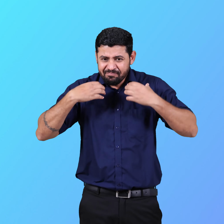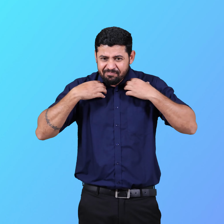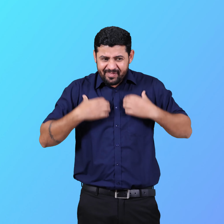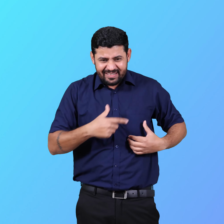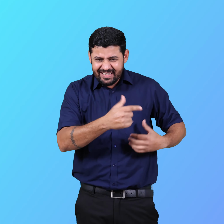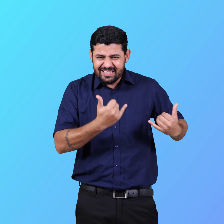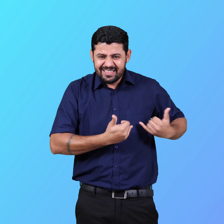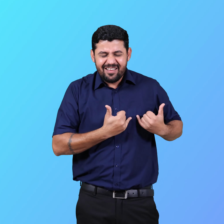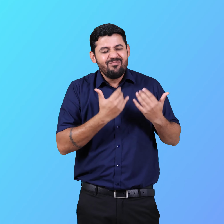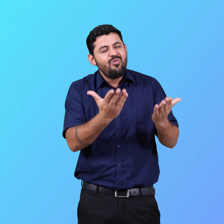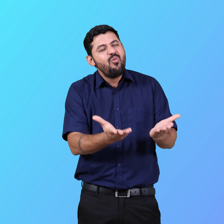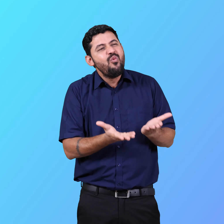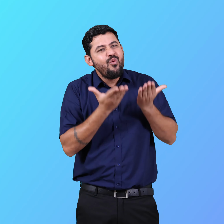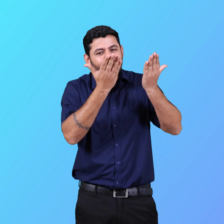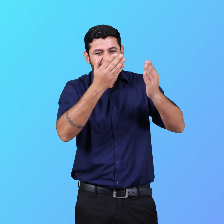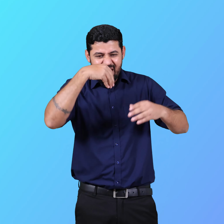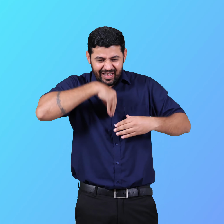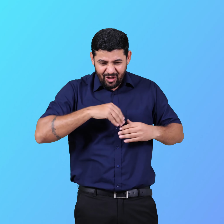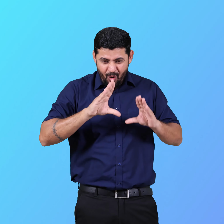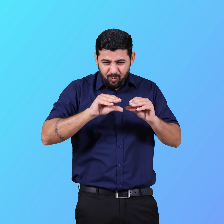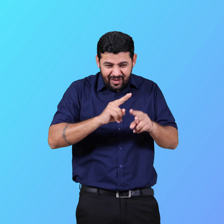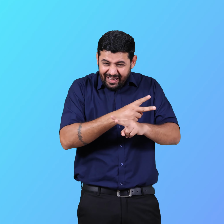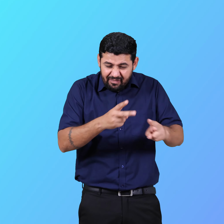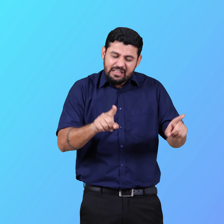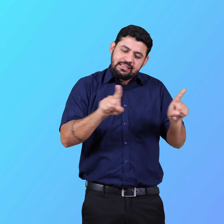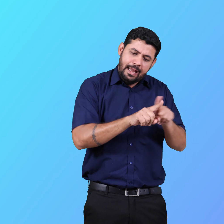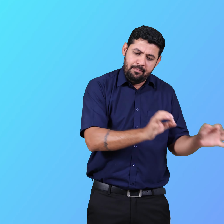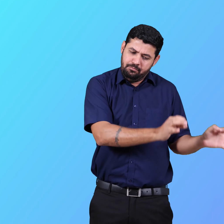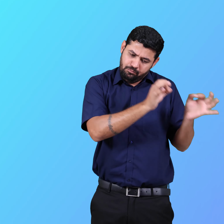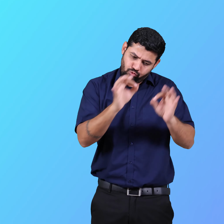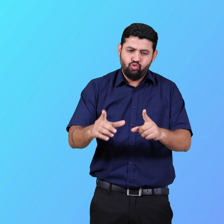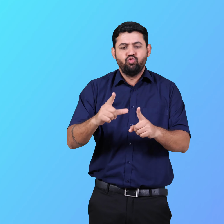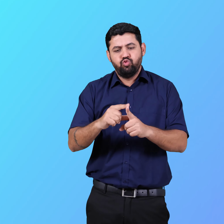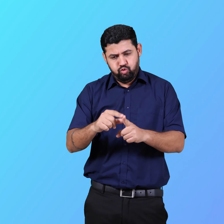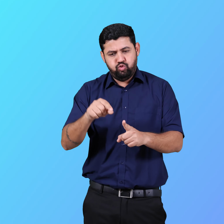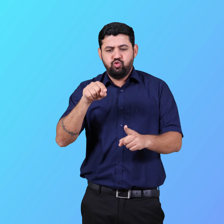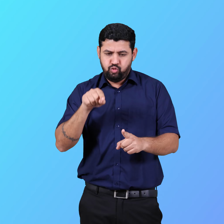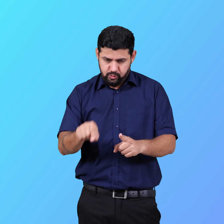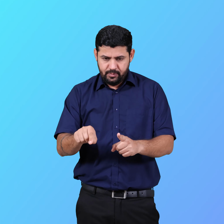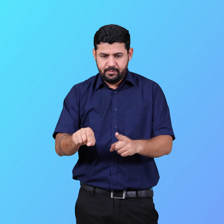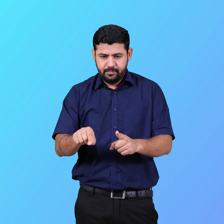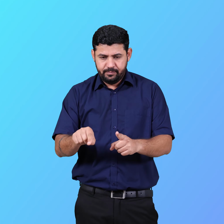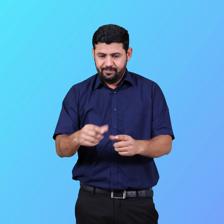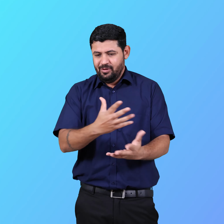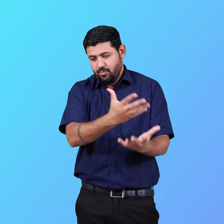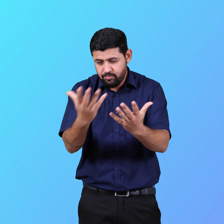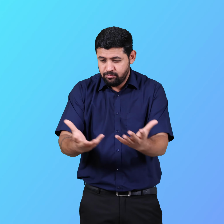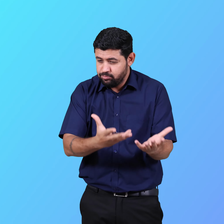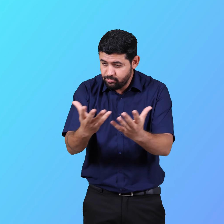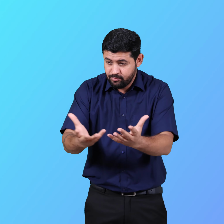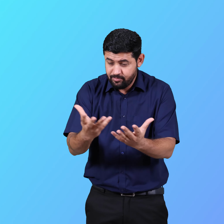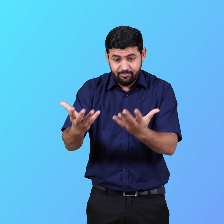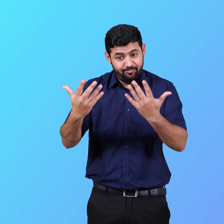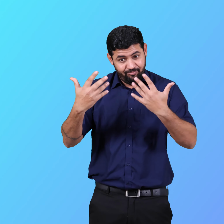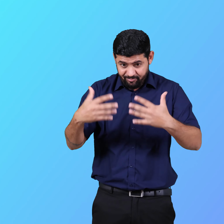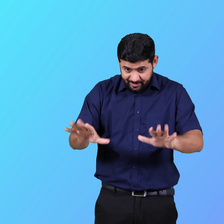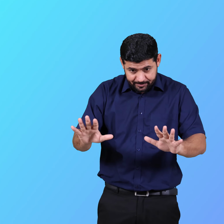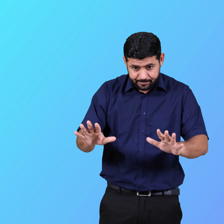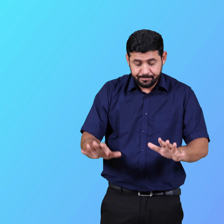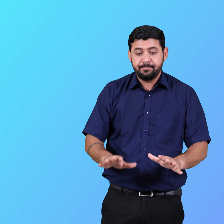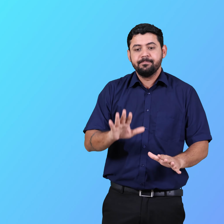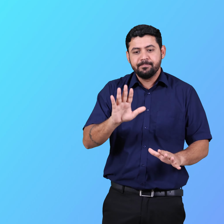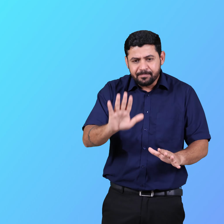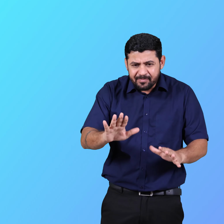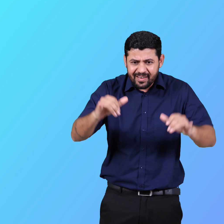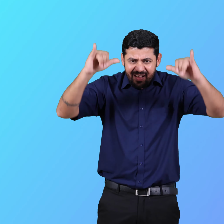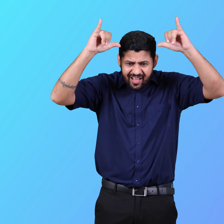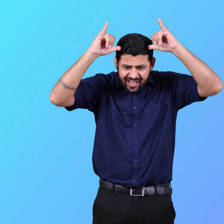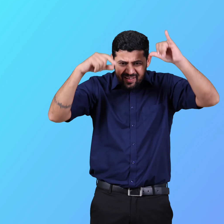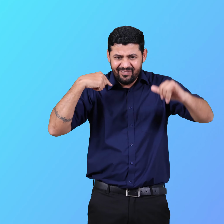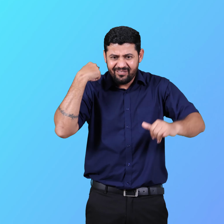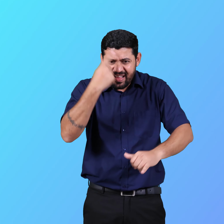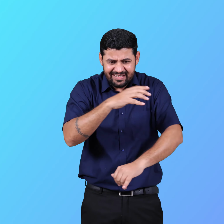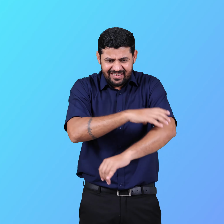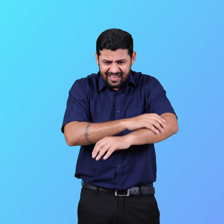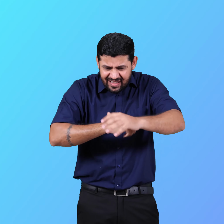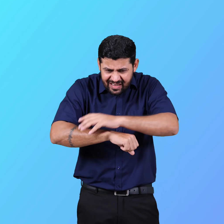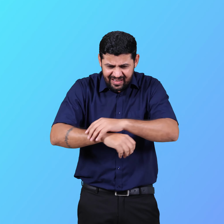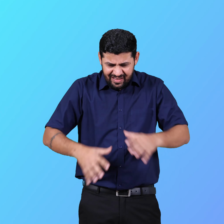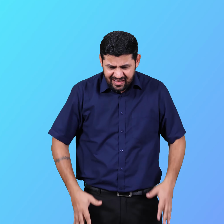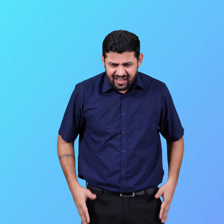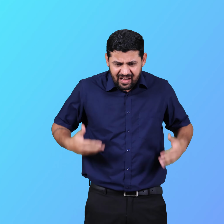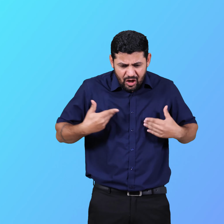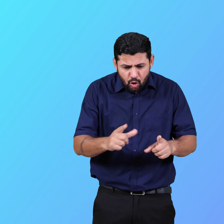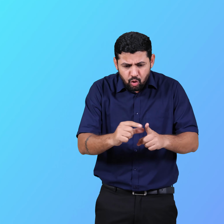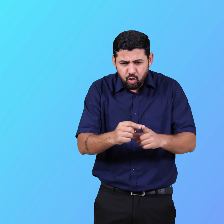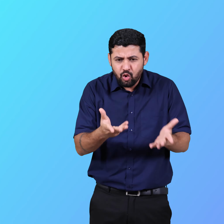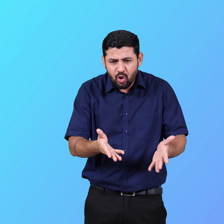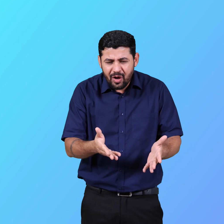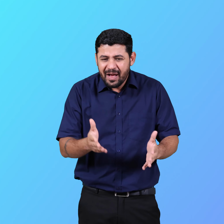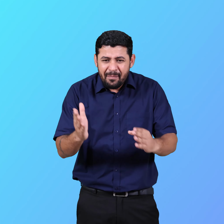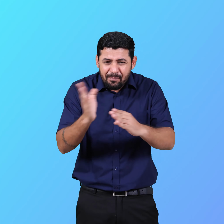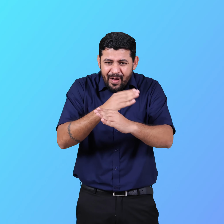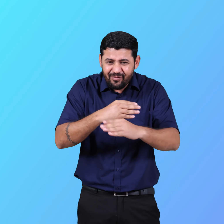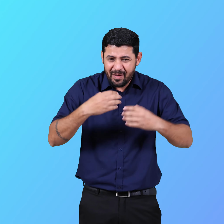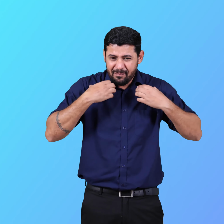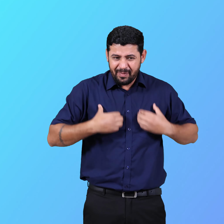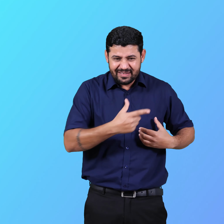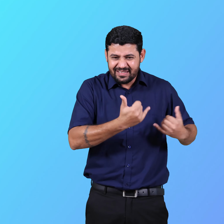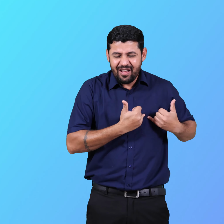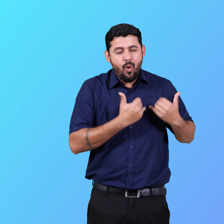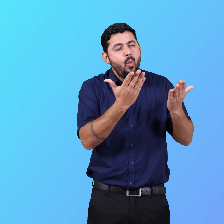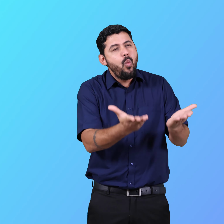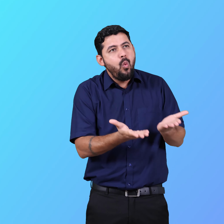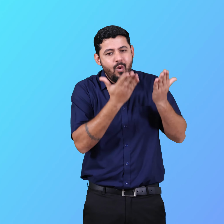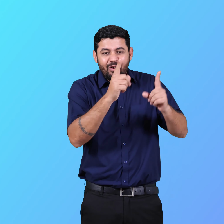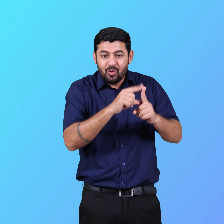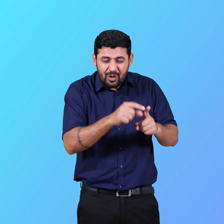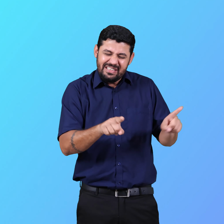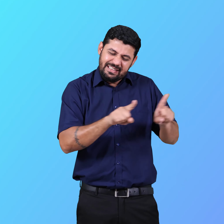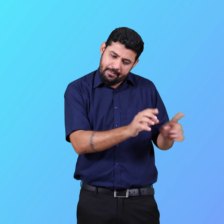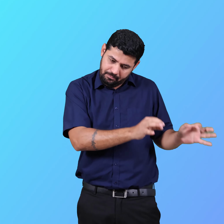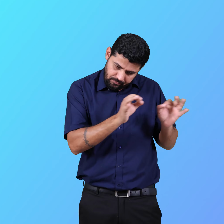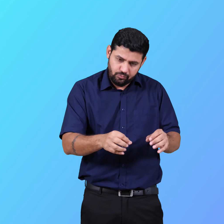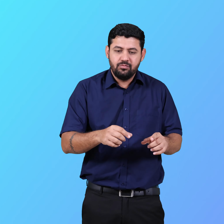He must do the same with this bull as he did with the bull for his own sin offering. In this way the priest will make the people pure,